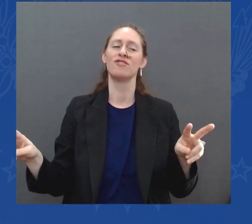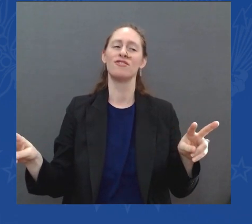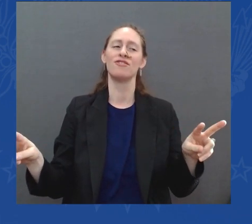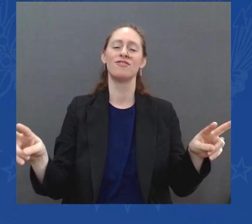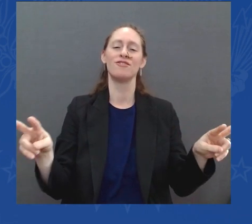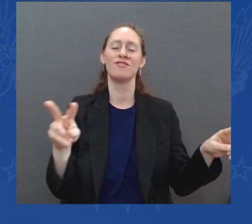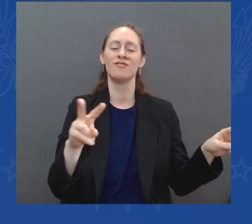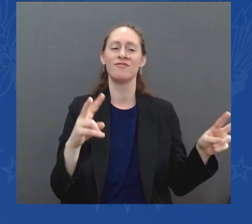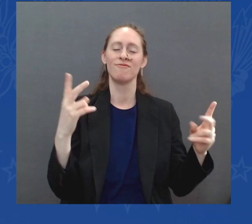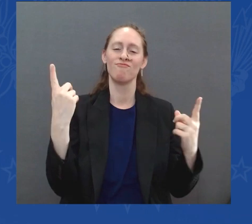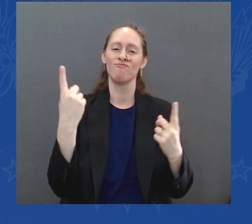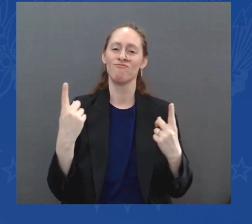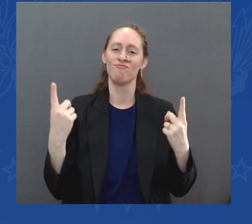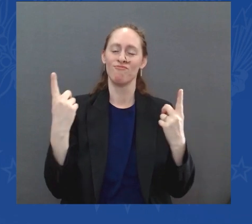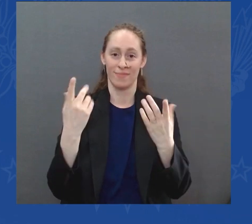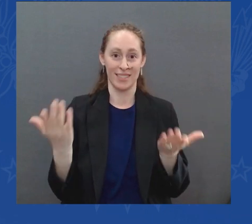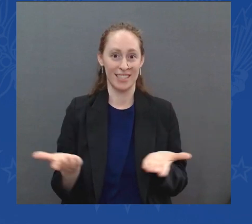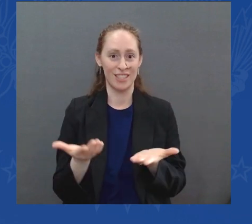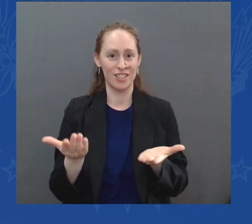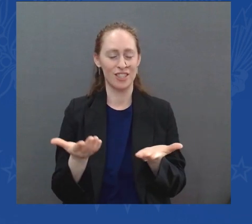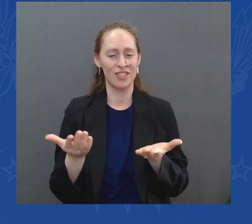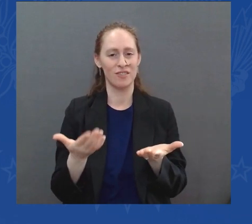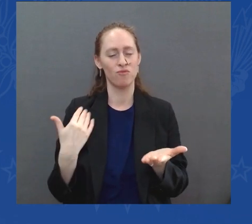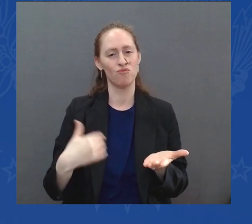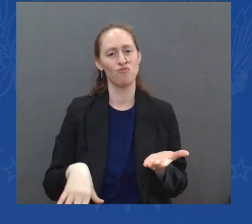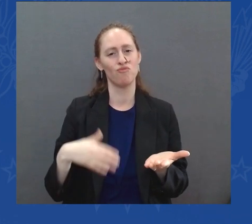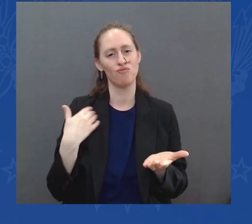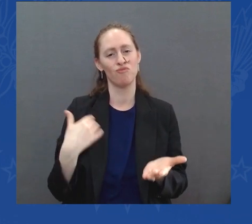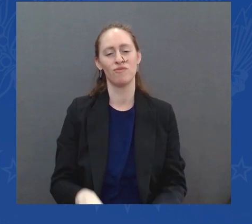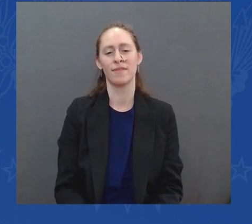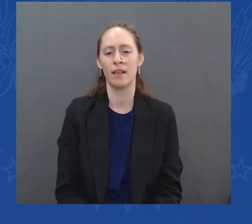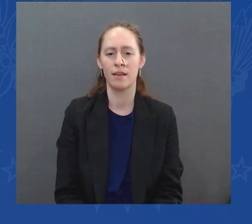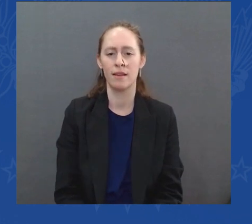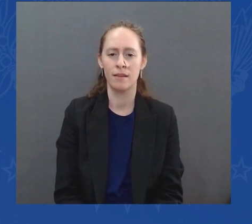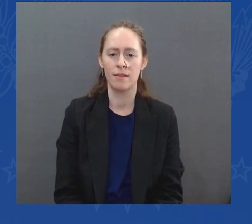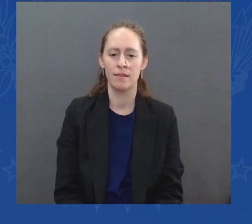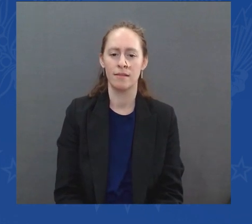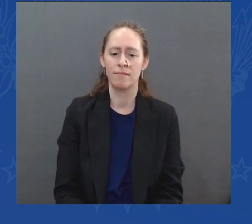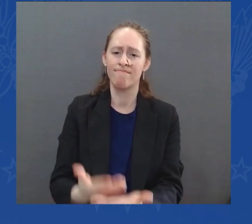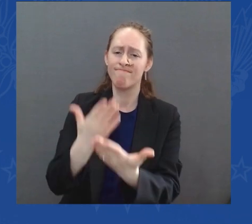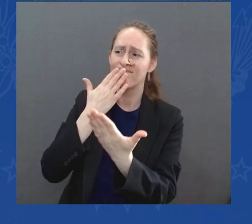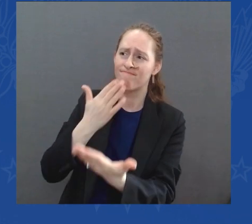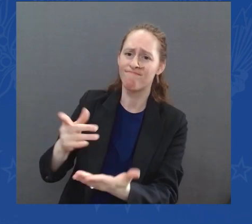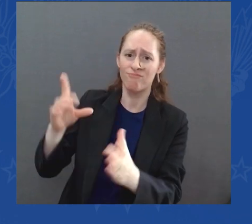Thank you, President Biden, for that introduction and for your leadership in signing this bill into law.